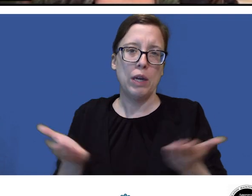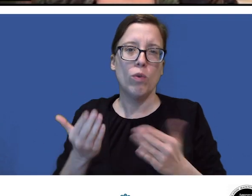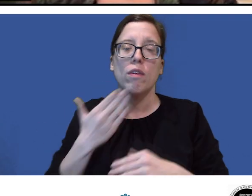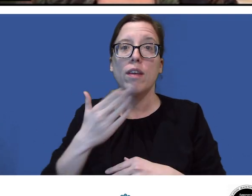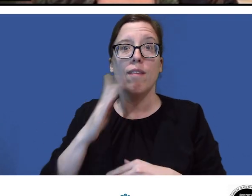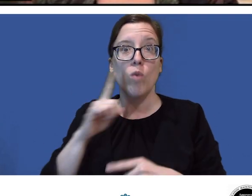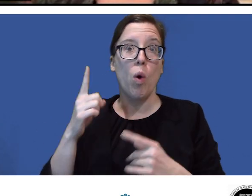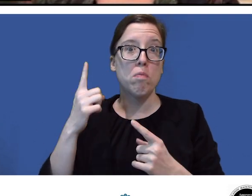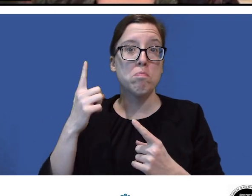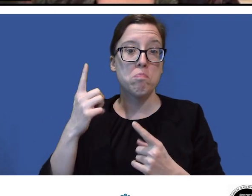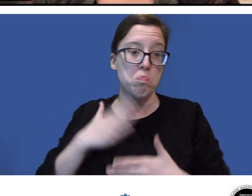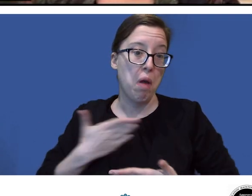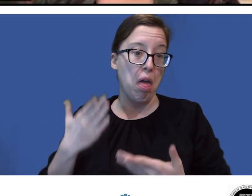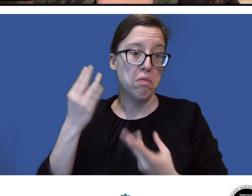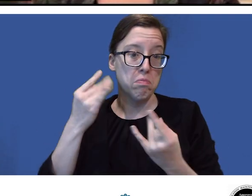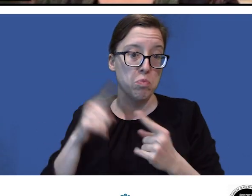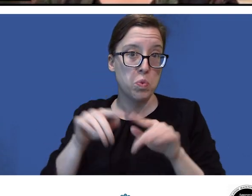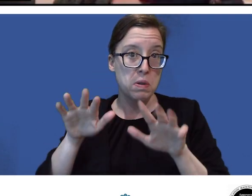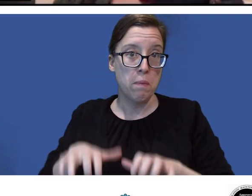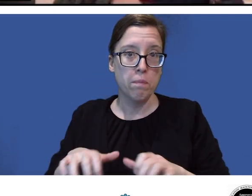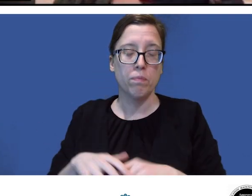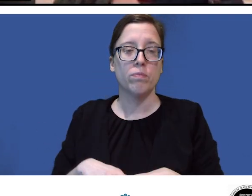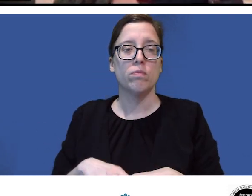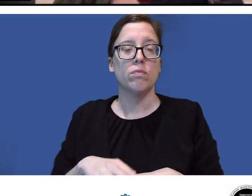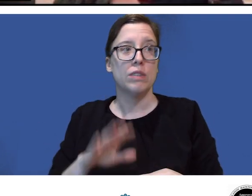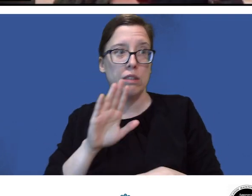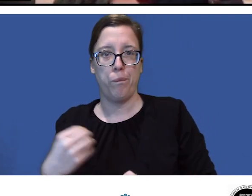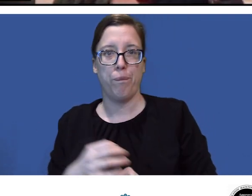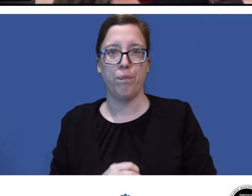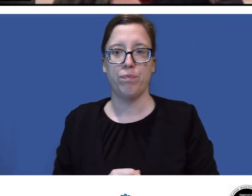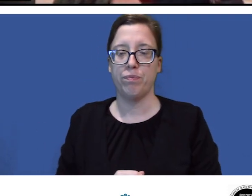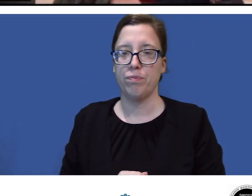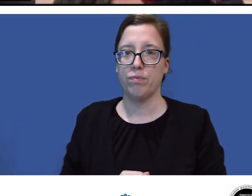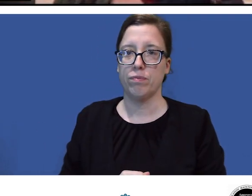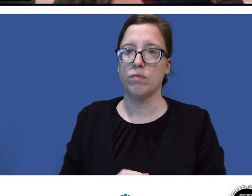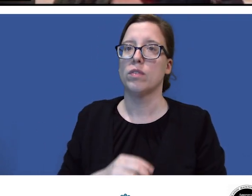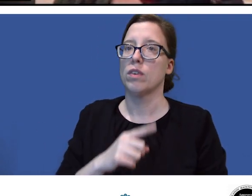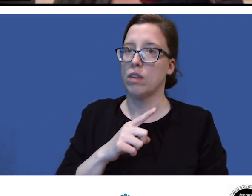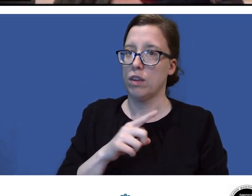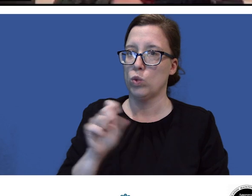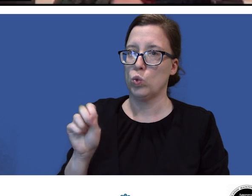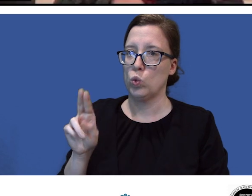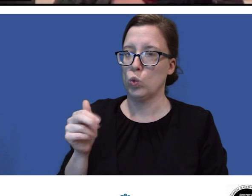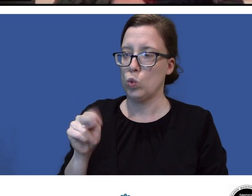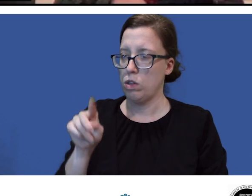for considering that. Okay. Two mamas. Yay. I love you all being